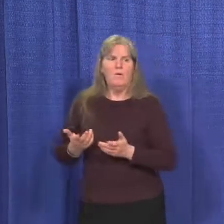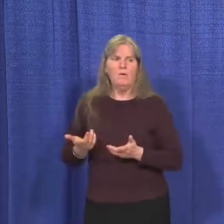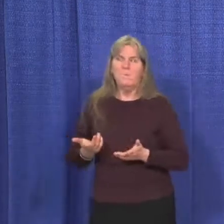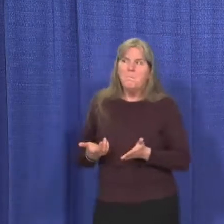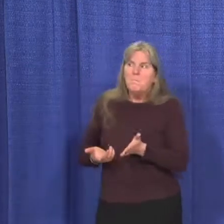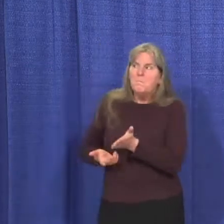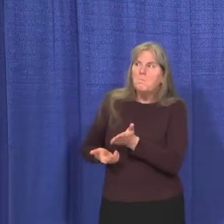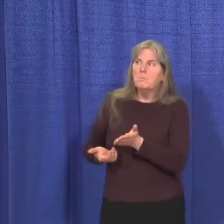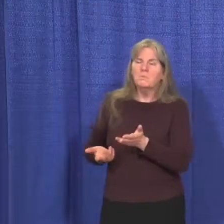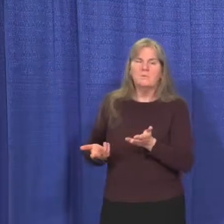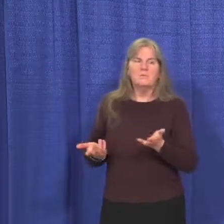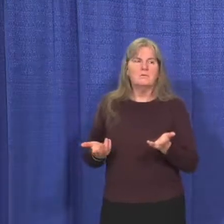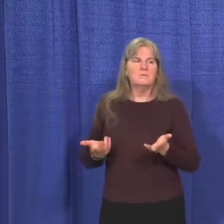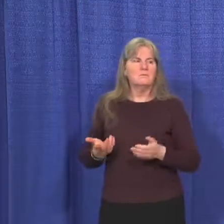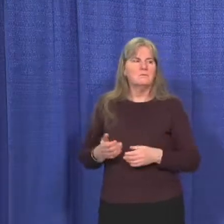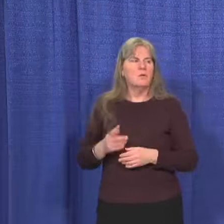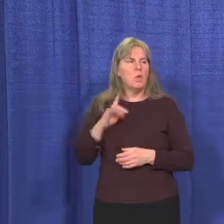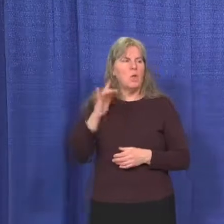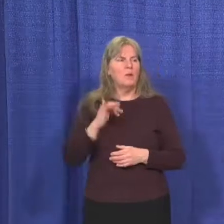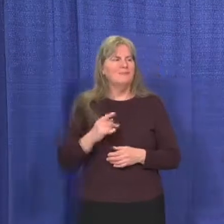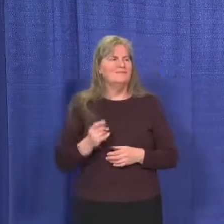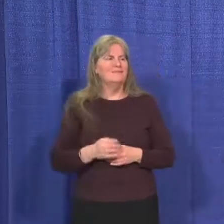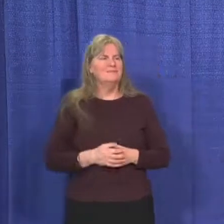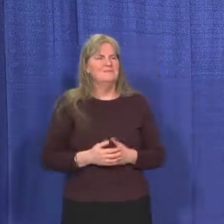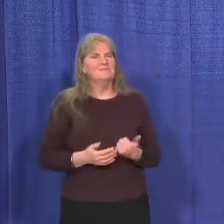hurrying to get this stuff out?